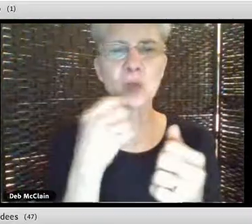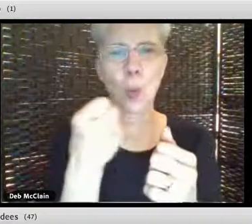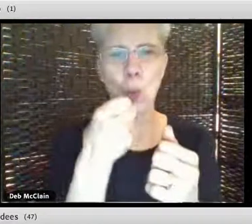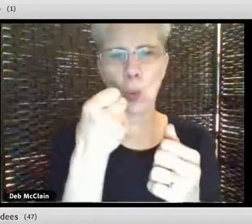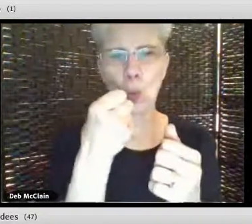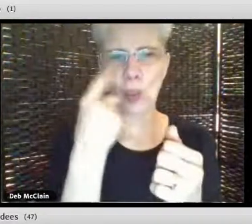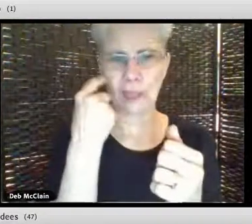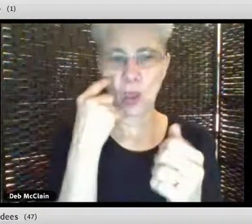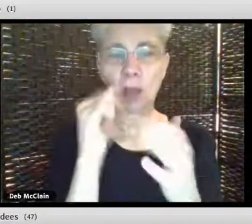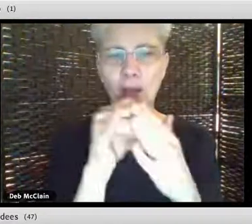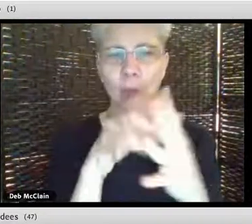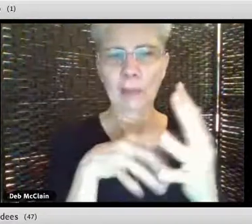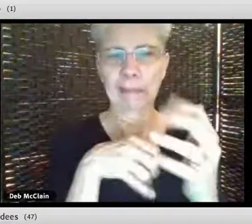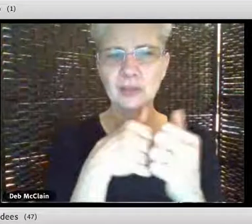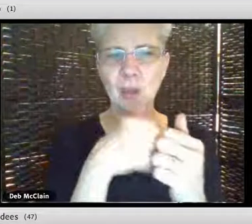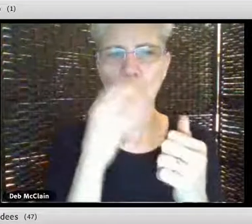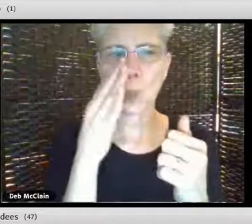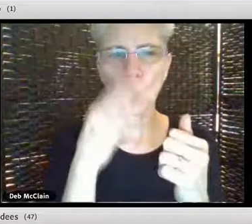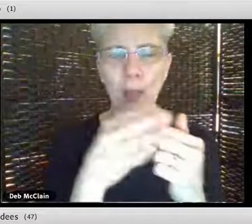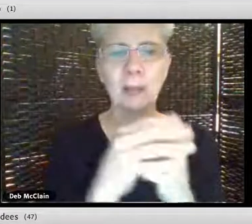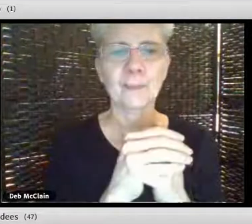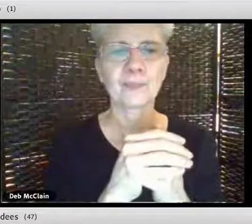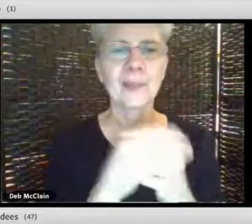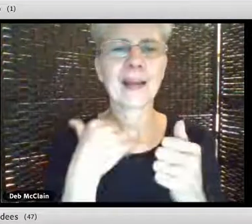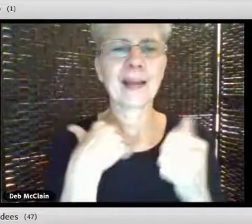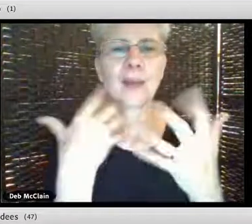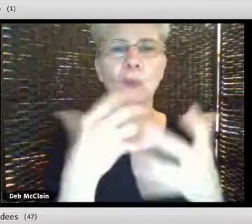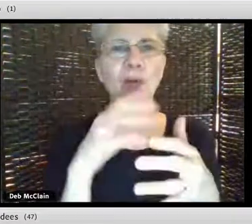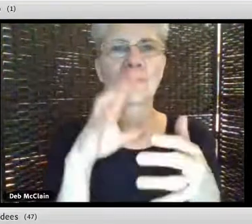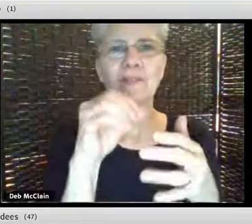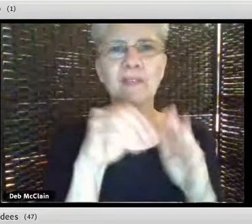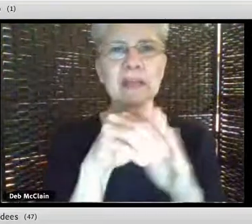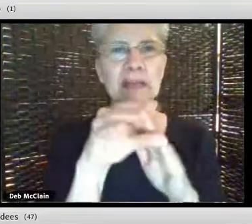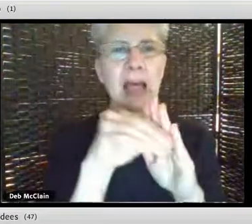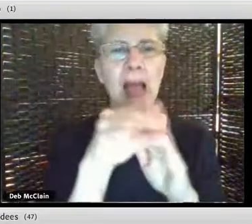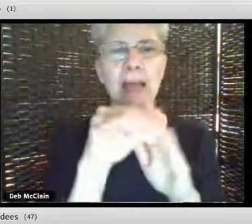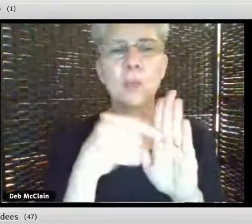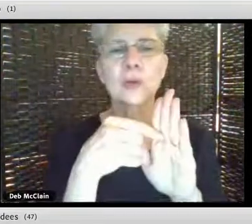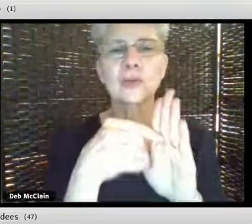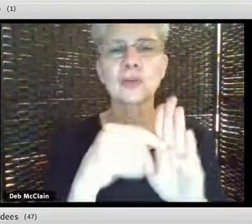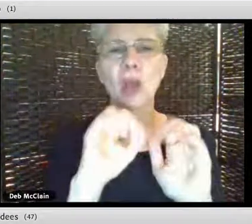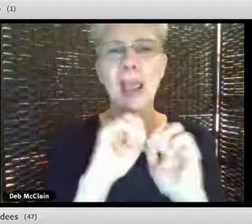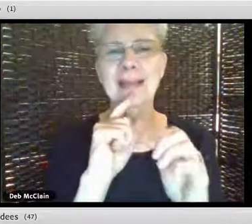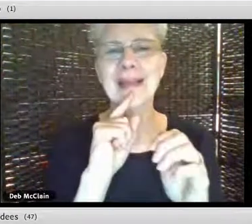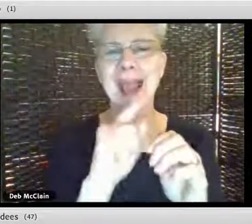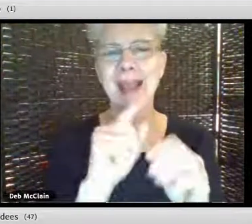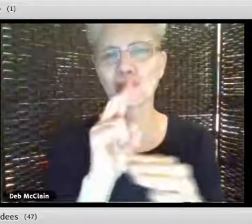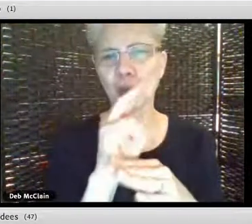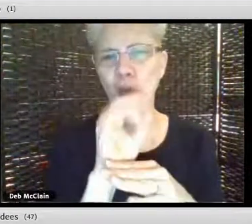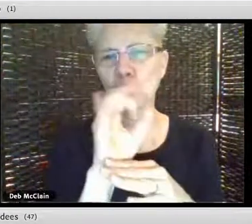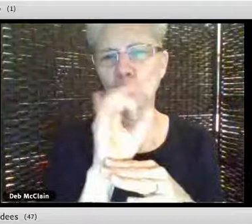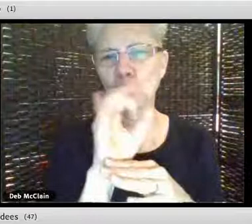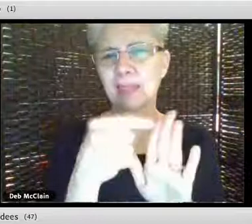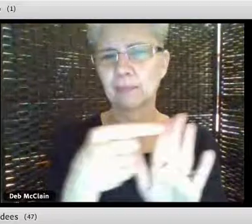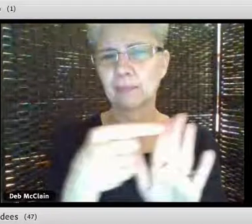and it will catch up. I didn't want to do 50 million slides for you. I wanted to show you how you could actually use it. All right.